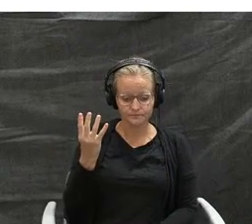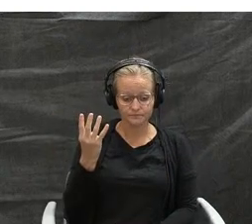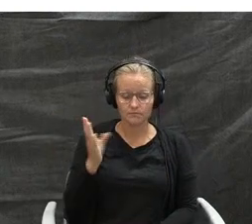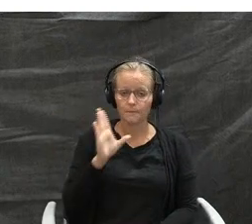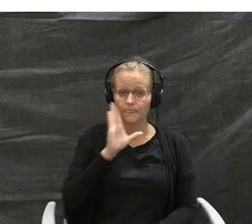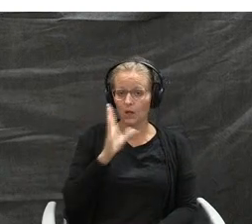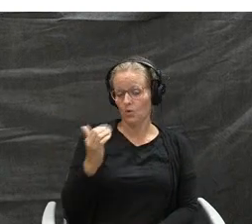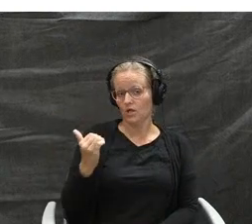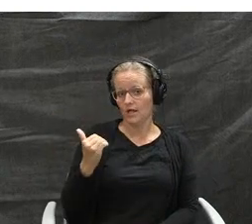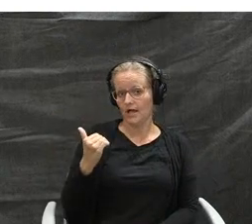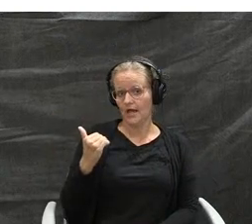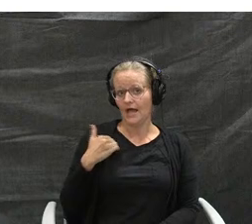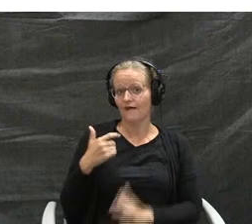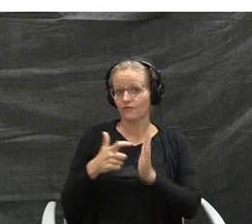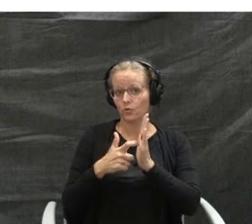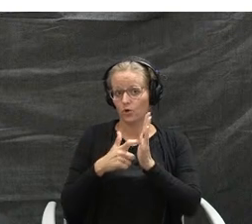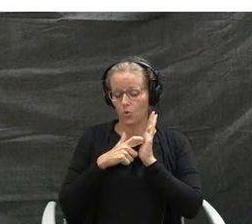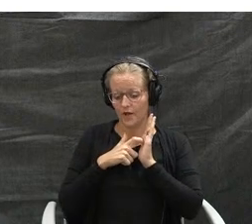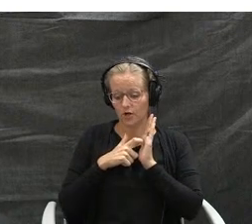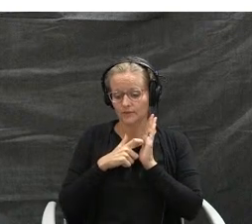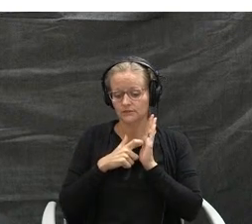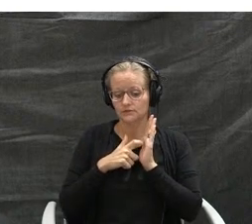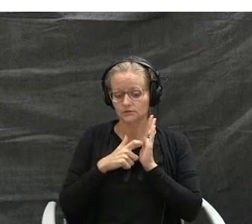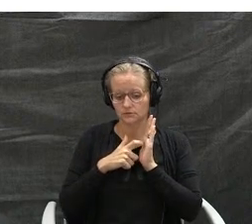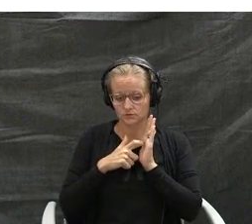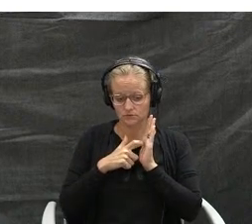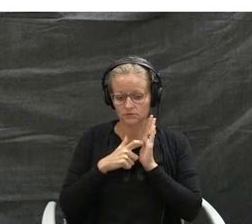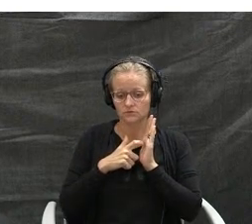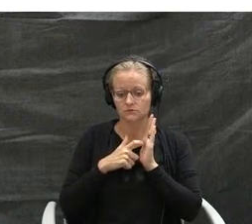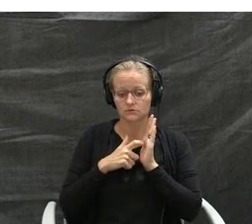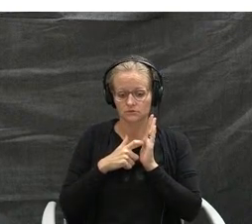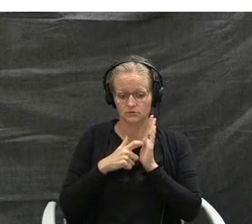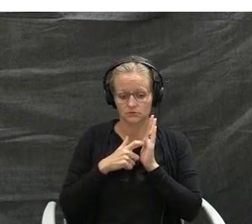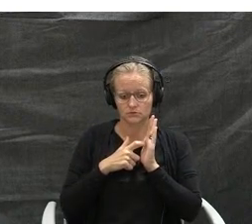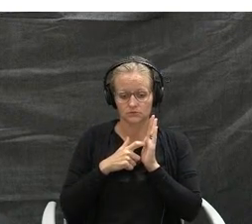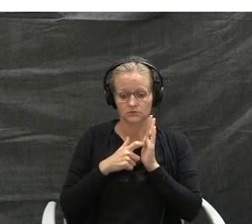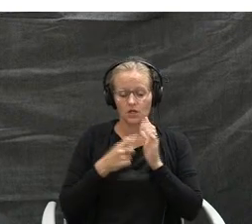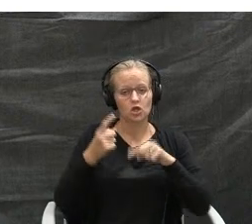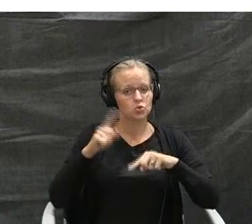more than 50% of the capacity of the bus. So if you have a 60